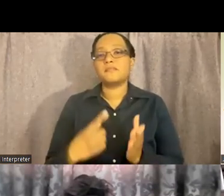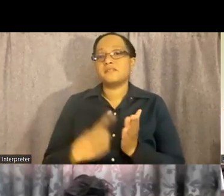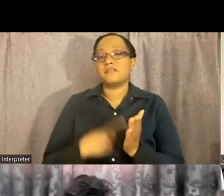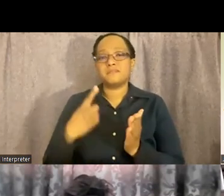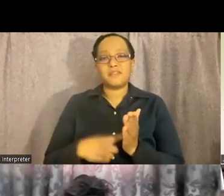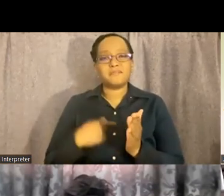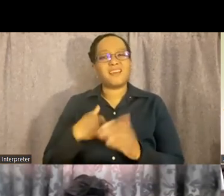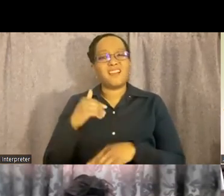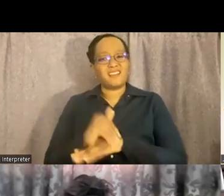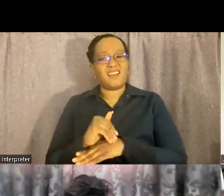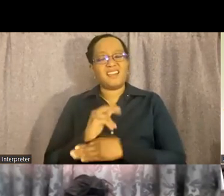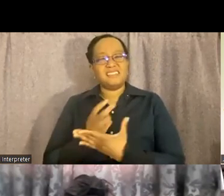at night because I'm not really sure.